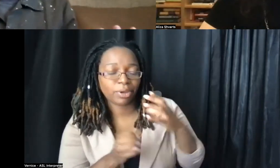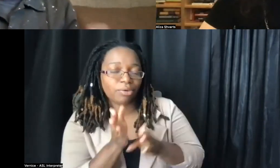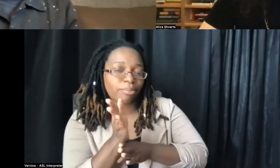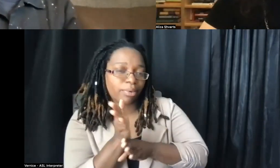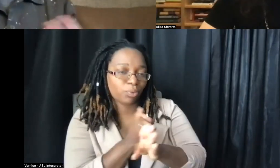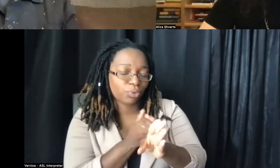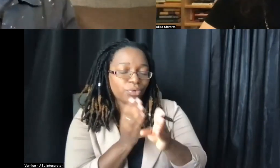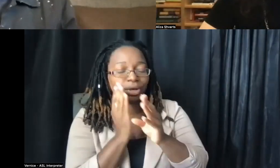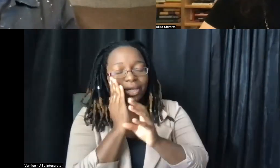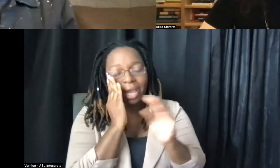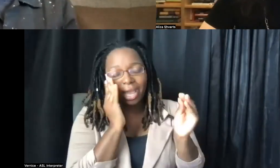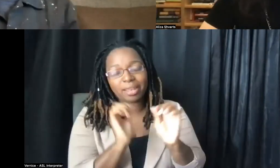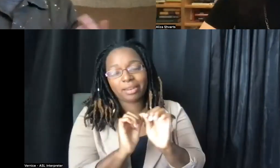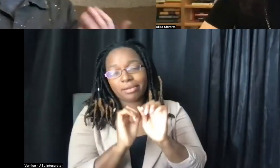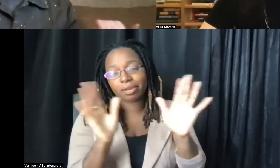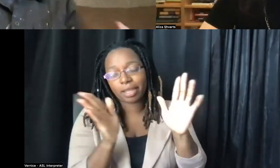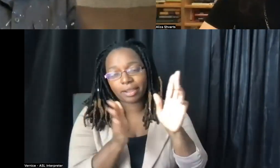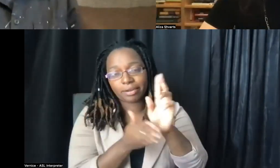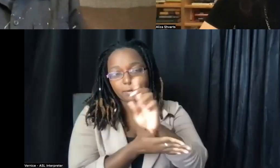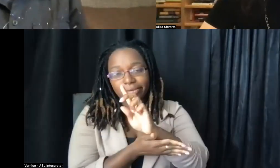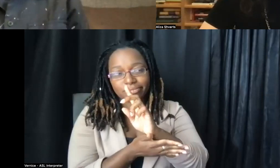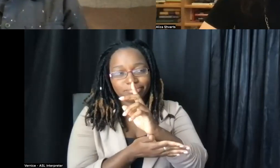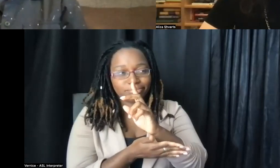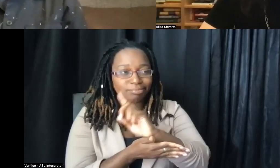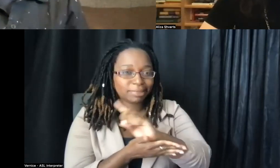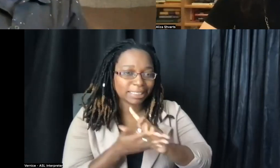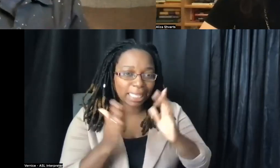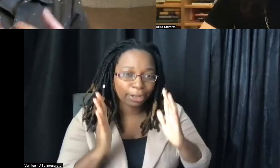minority and queer designers.